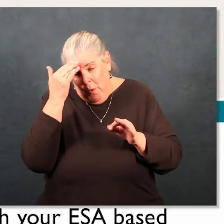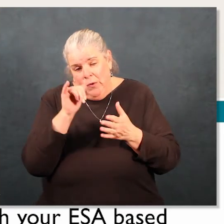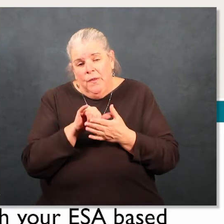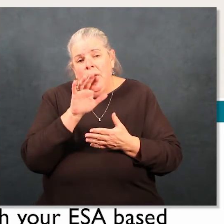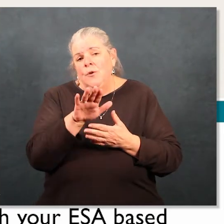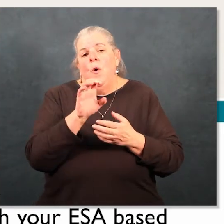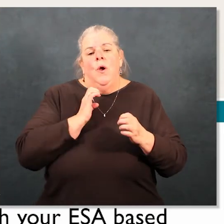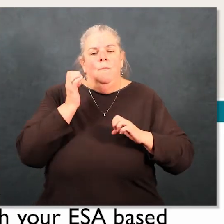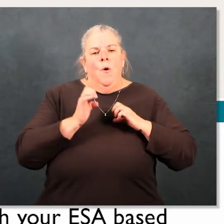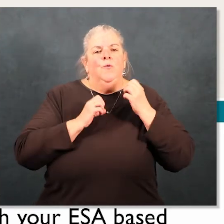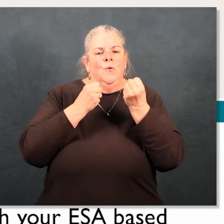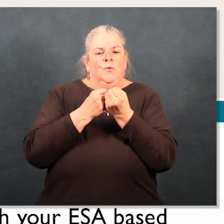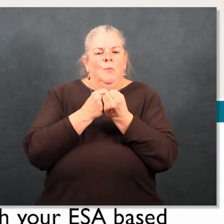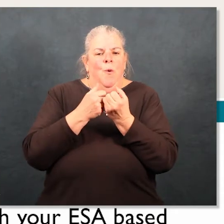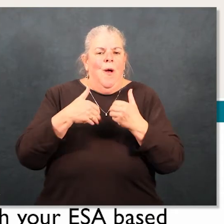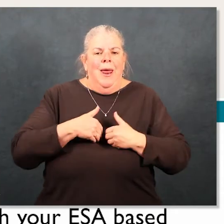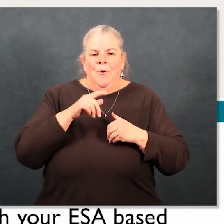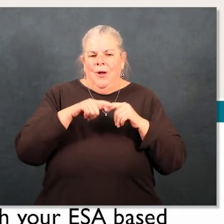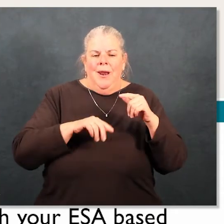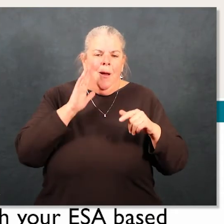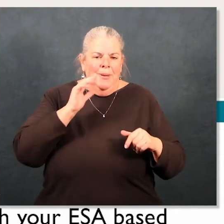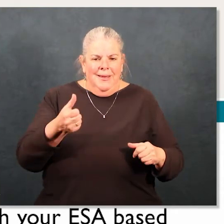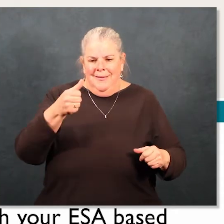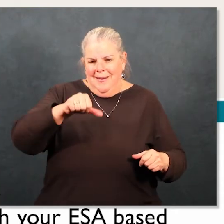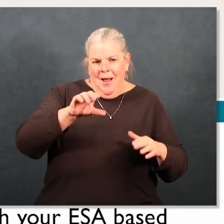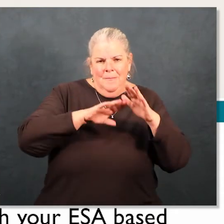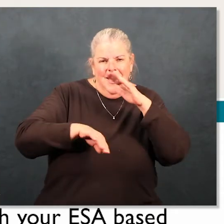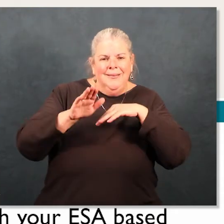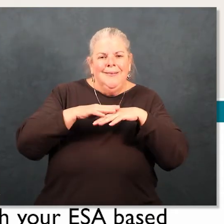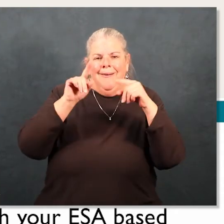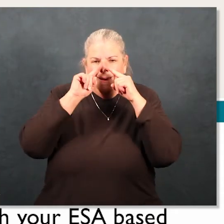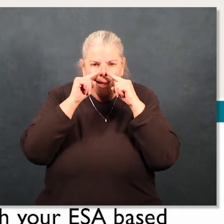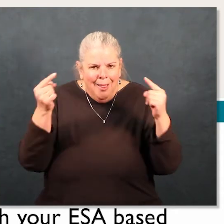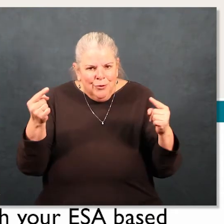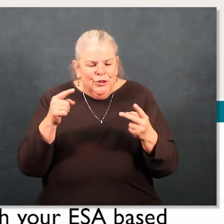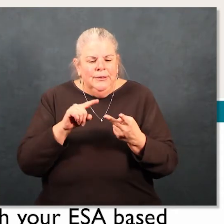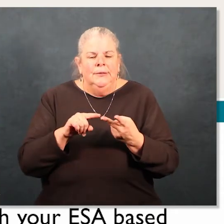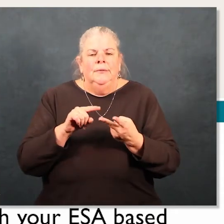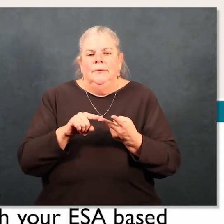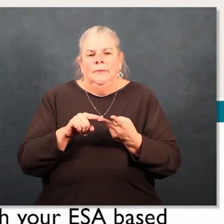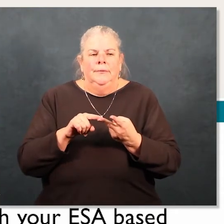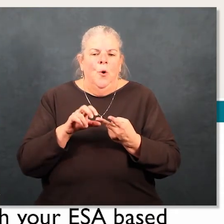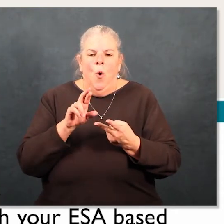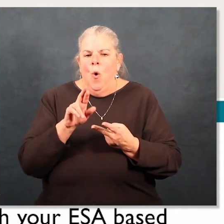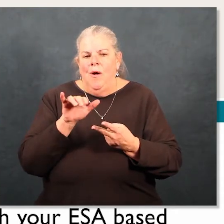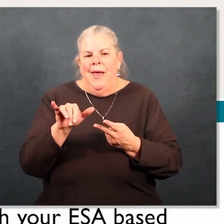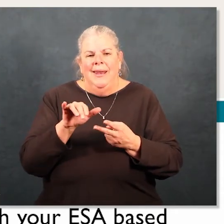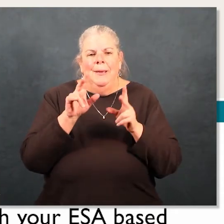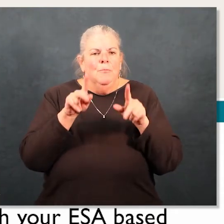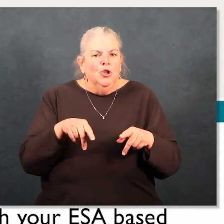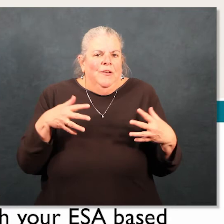cannot be denied based on allergies or on any person's fears of the animal,